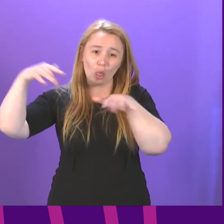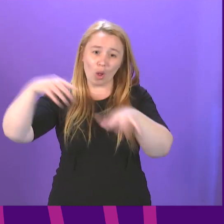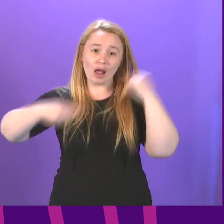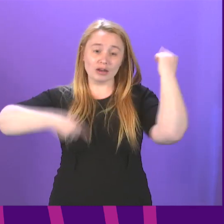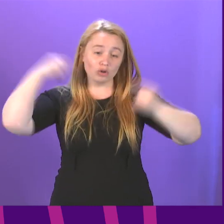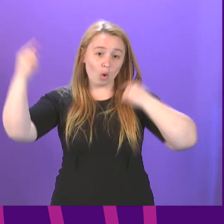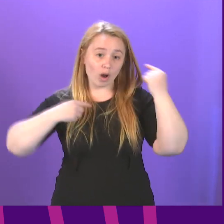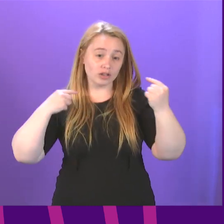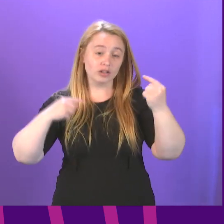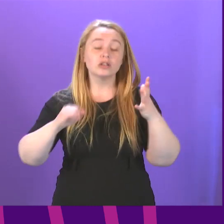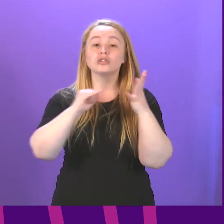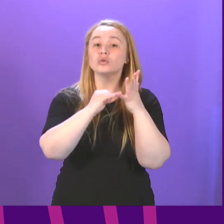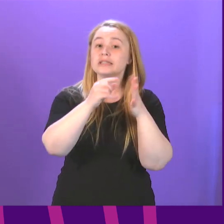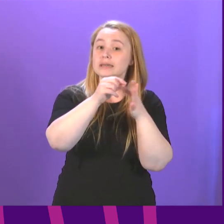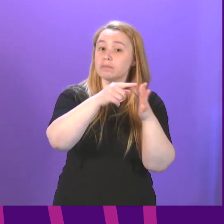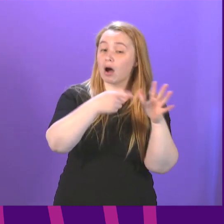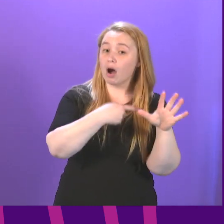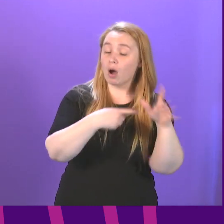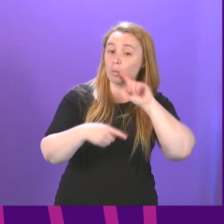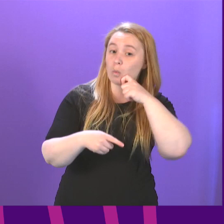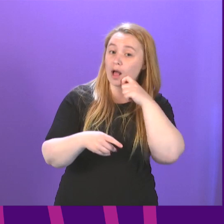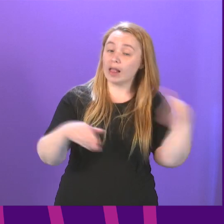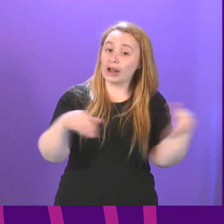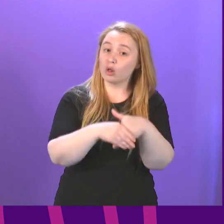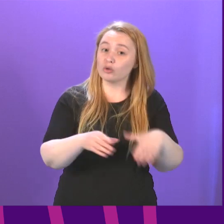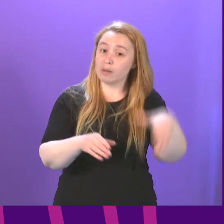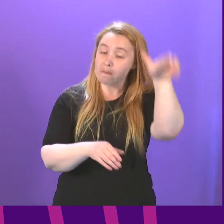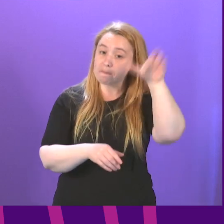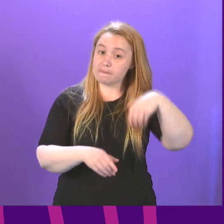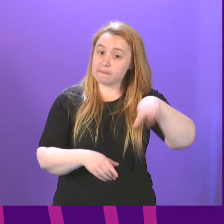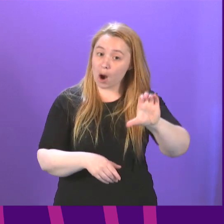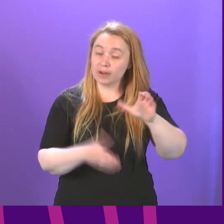limits as part of the operator’s permit and to expand noise monitoring in the community?